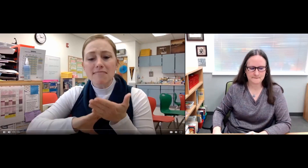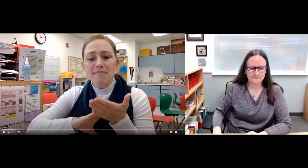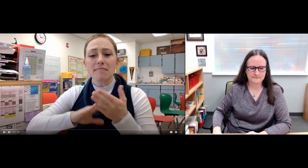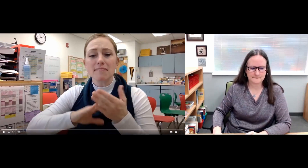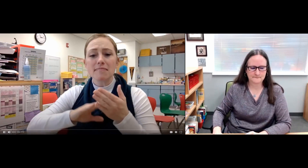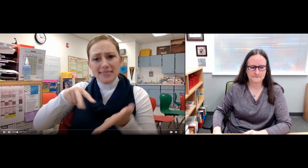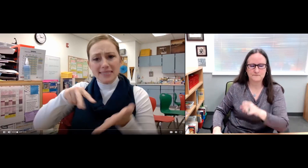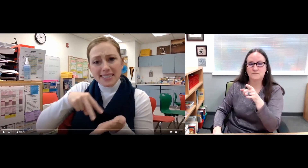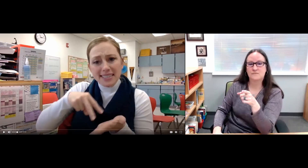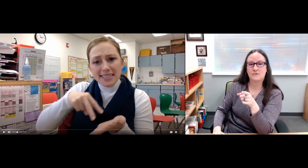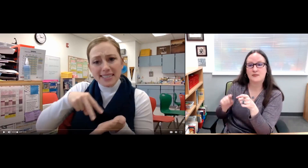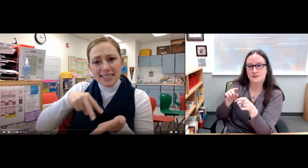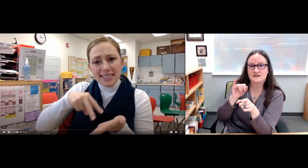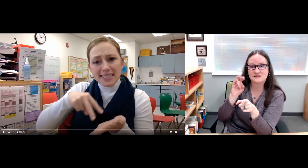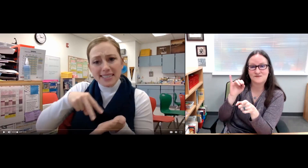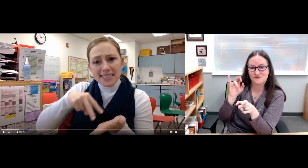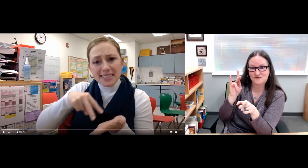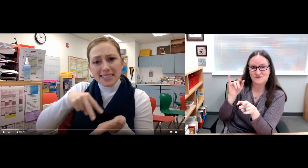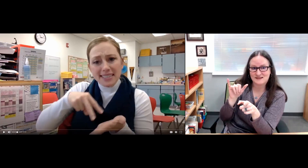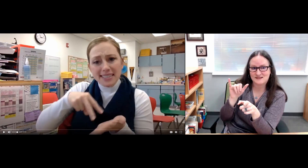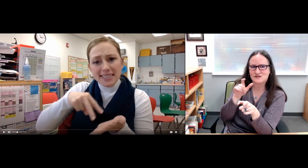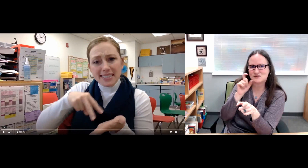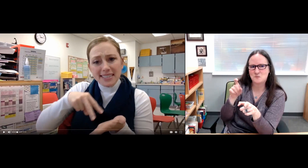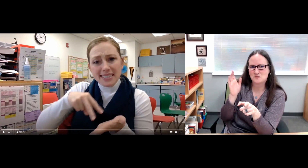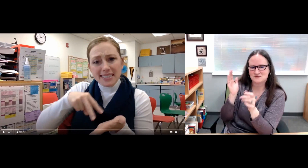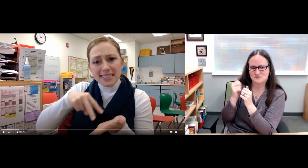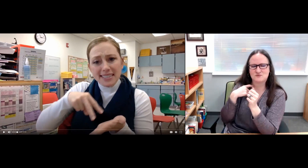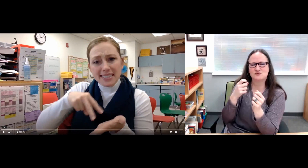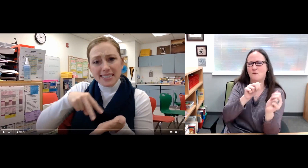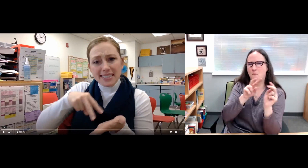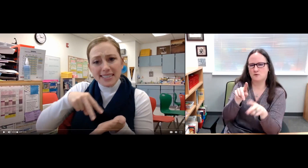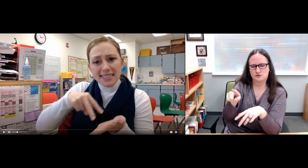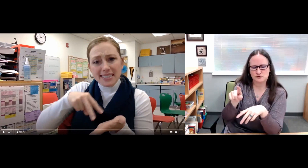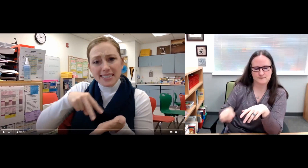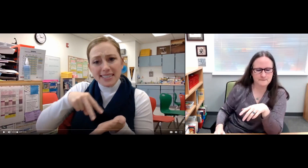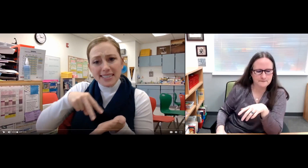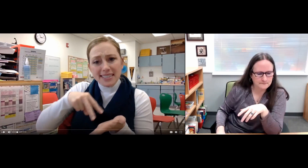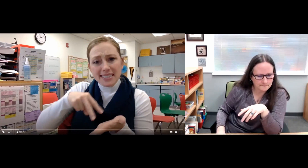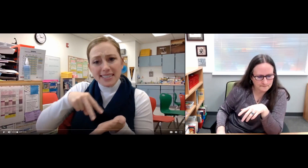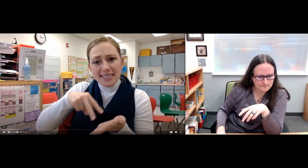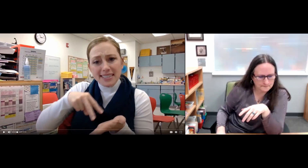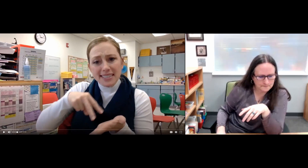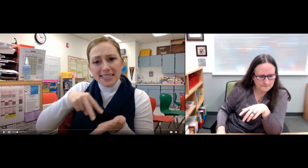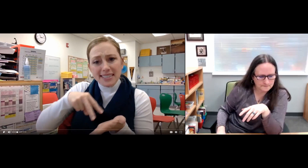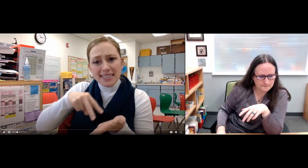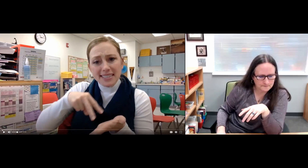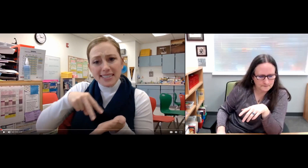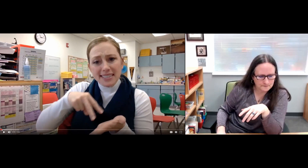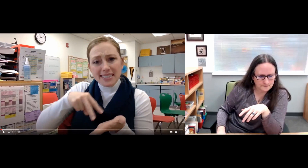So, I'm going to explain how we can do rhythmic dancing. And so this is Vicky, by the way. She should have been presenting here with me. Vicky: